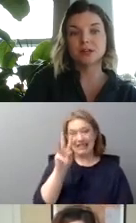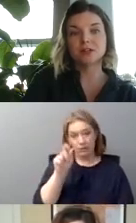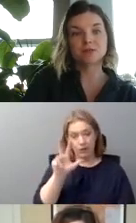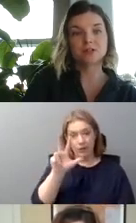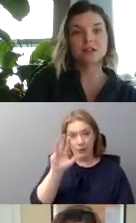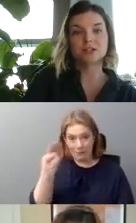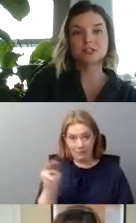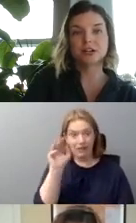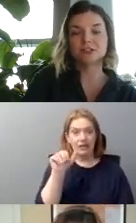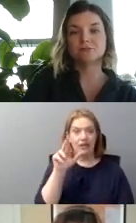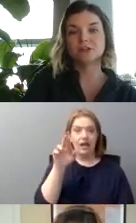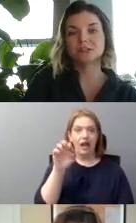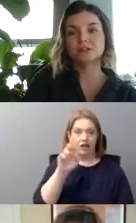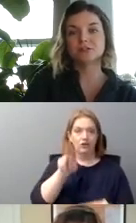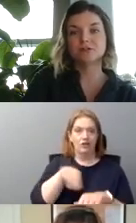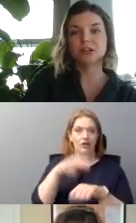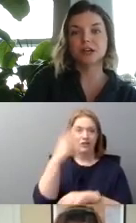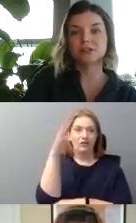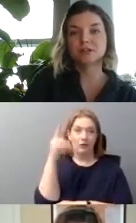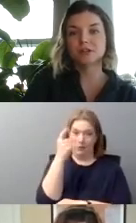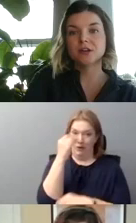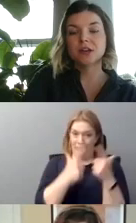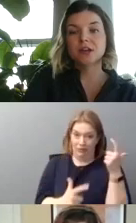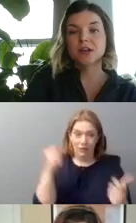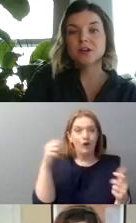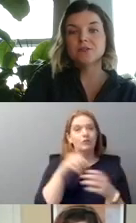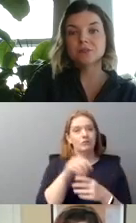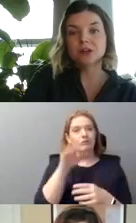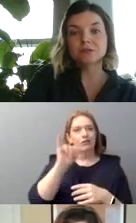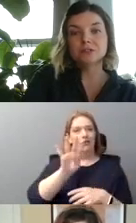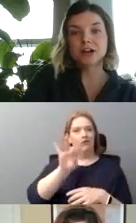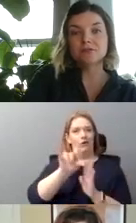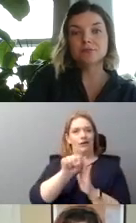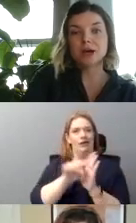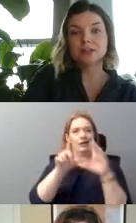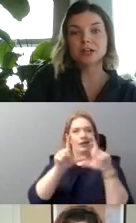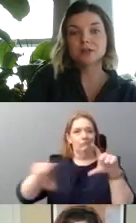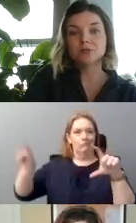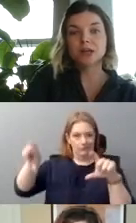making it one of the largest national forests in the lower 48. From there we will drive by Toulum